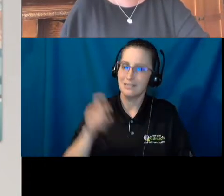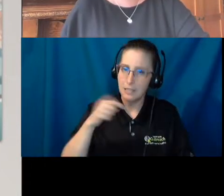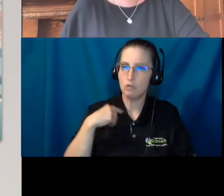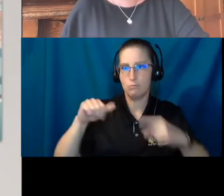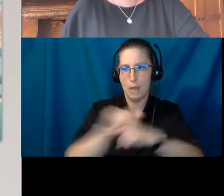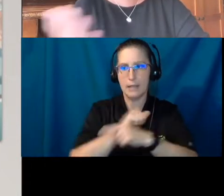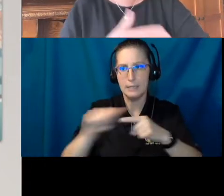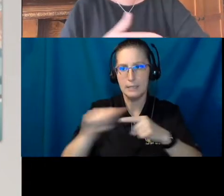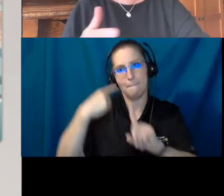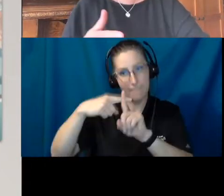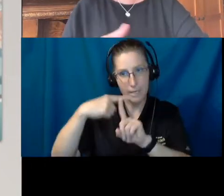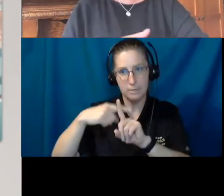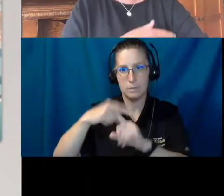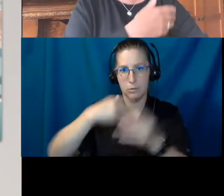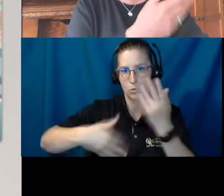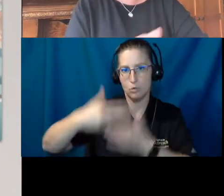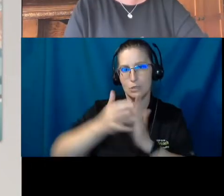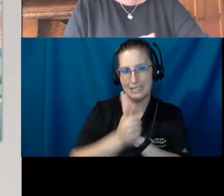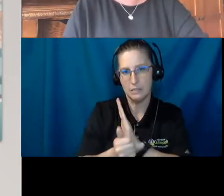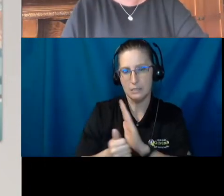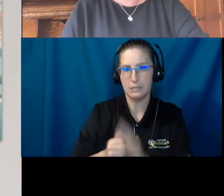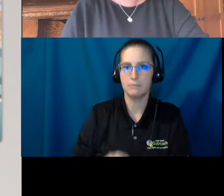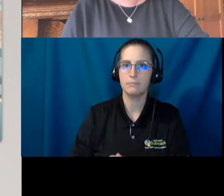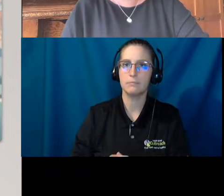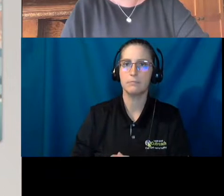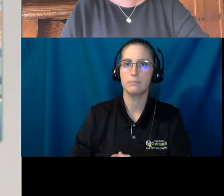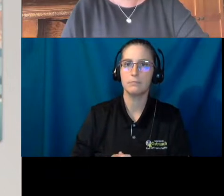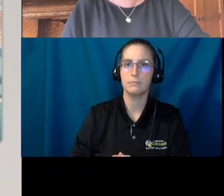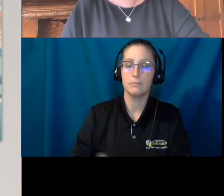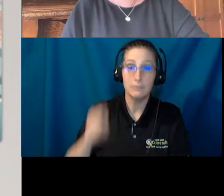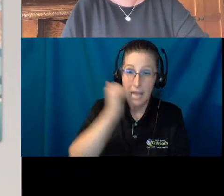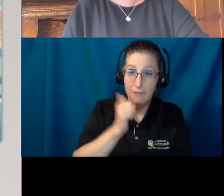we need throughout life too. And just in everyday routines and activity. That happen at home